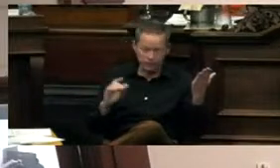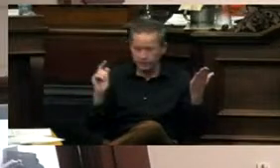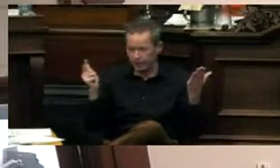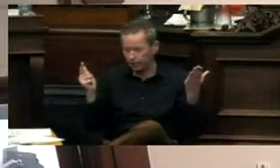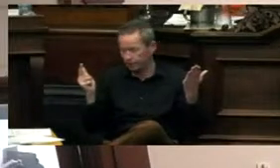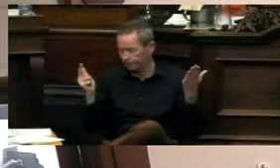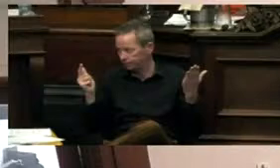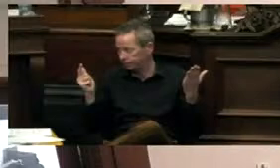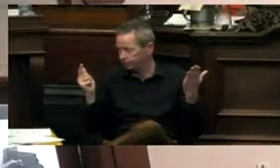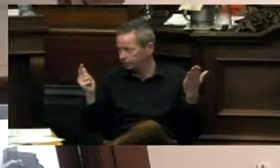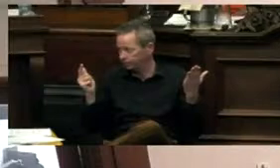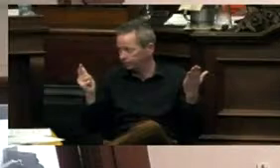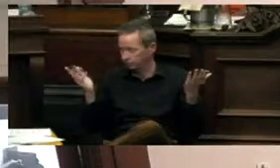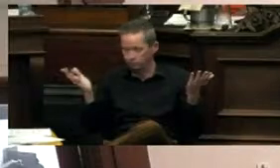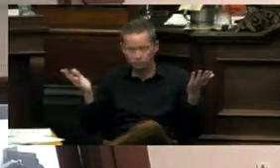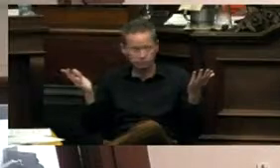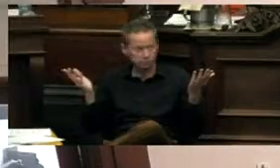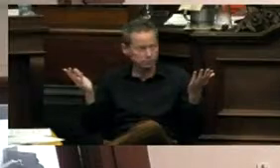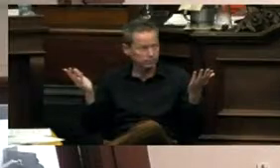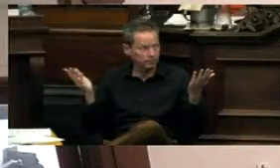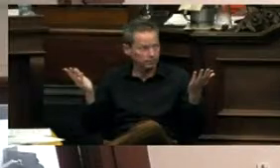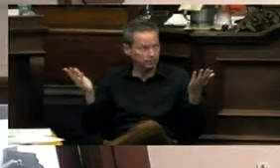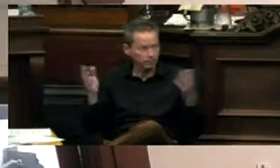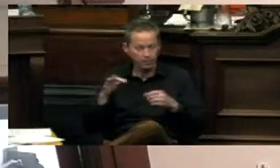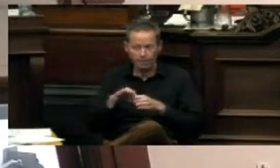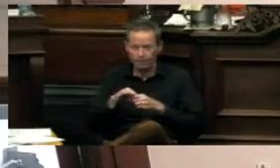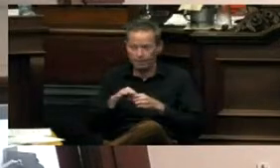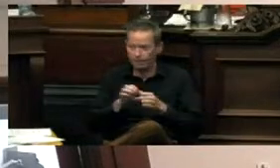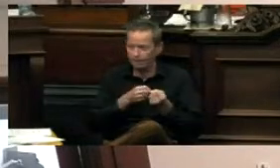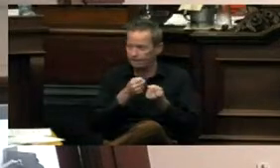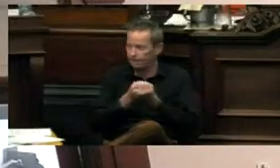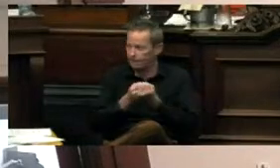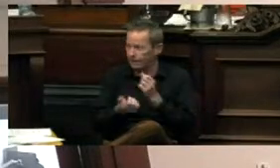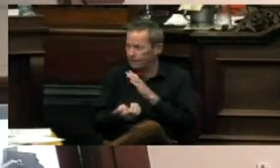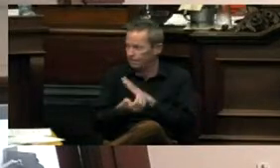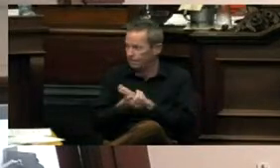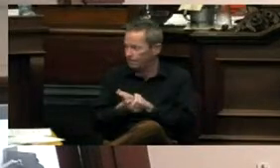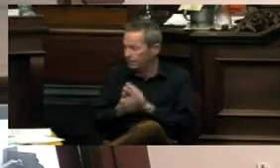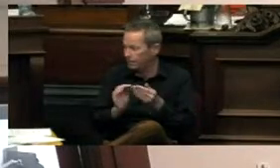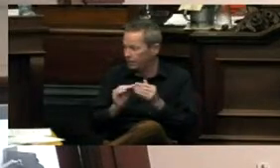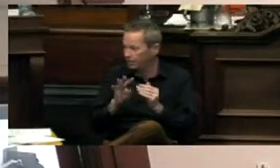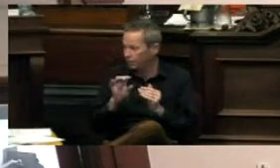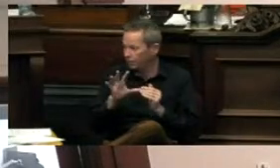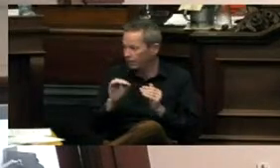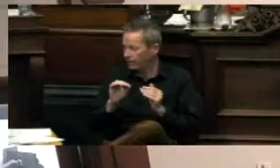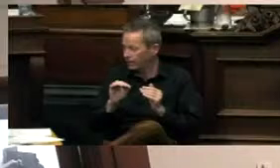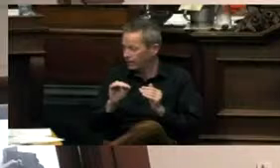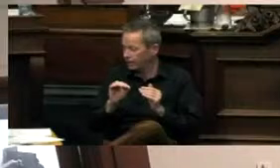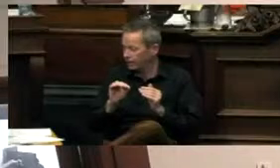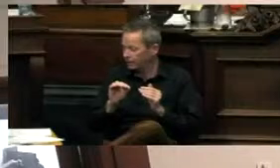introductory number 450 to revise the calendar. It's been moved. Second, it's been